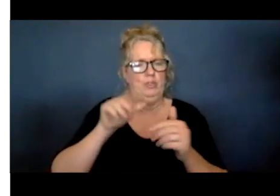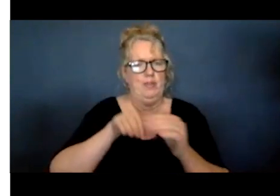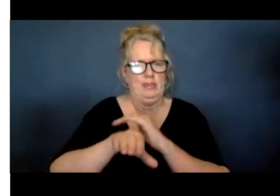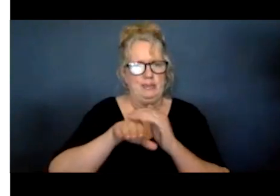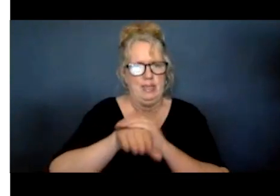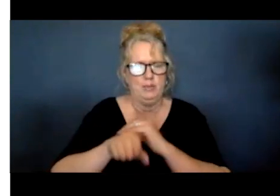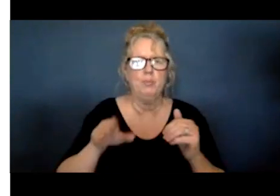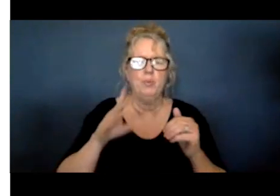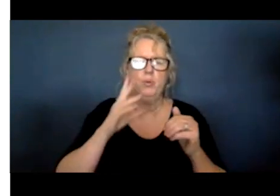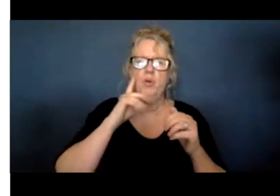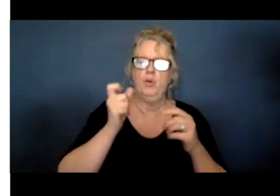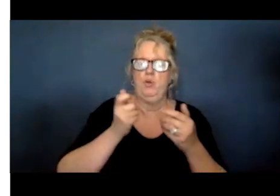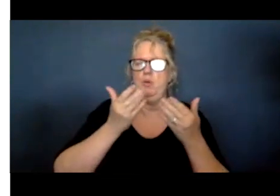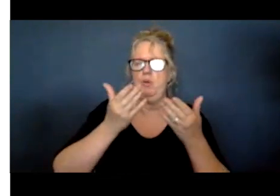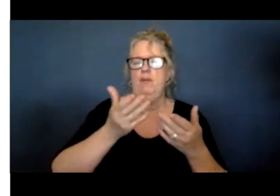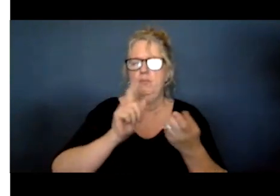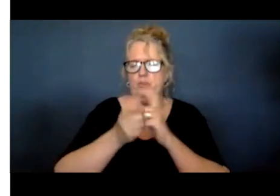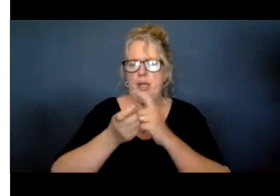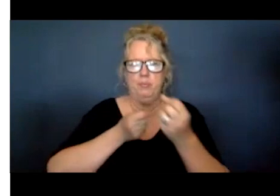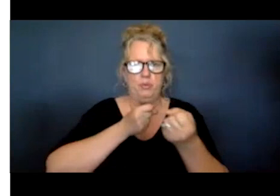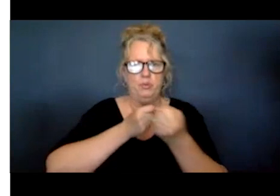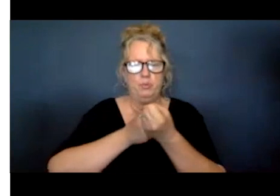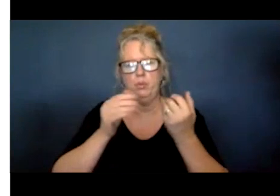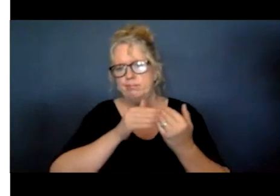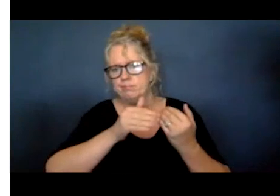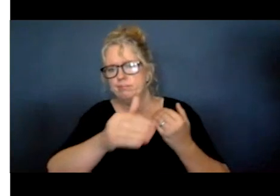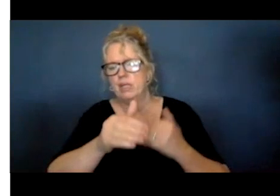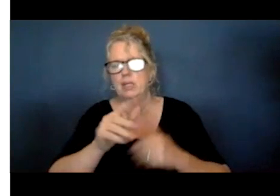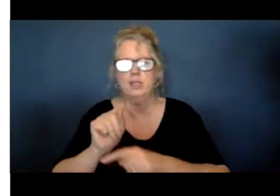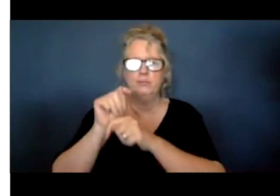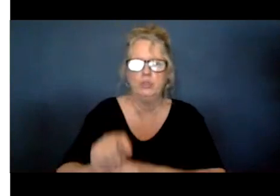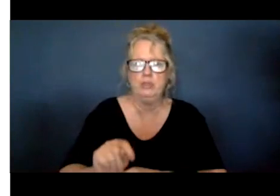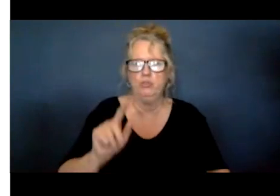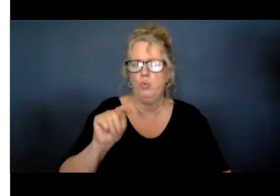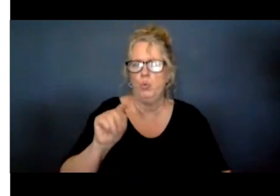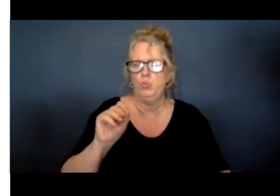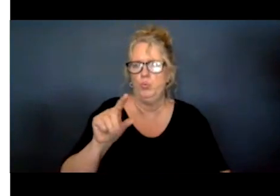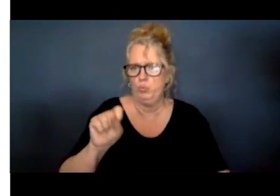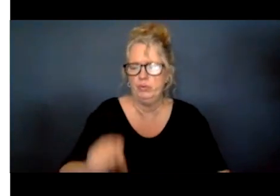offering adaptive support that goes far beyond traditional tools.